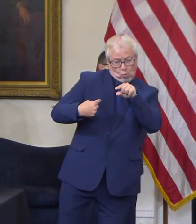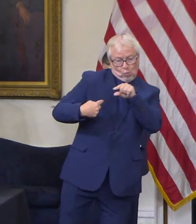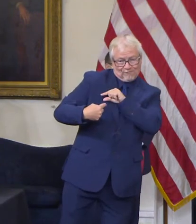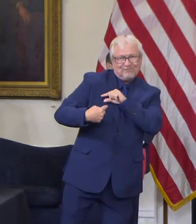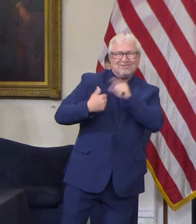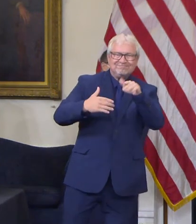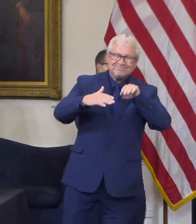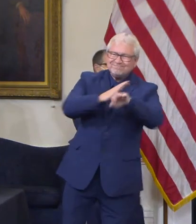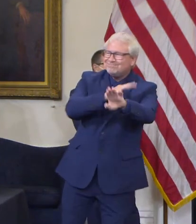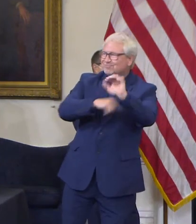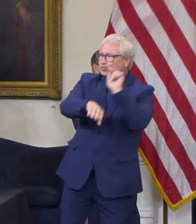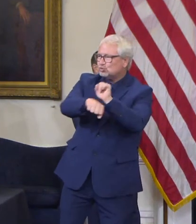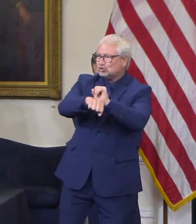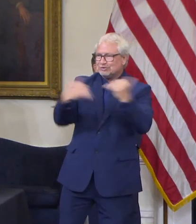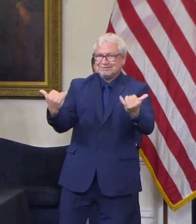Today we are announcing that we will introduce emergency